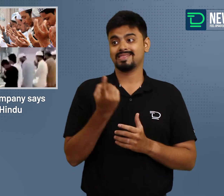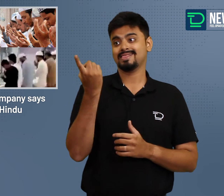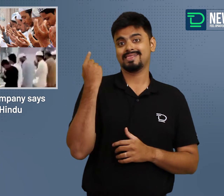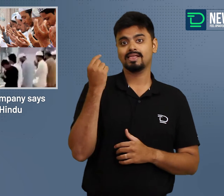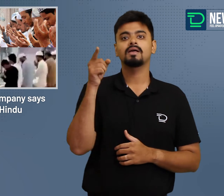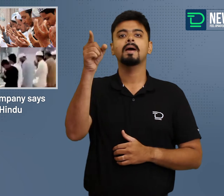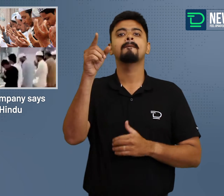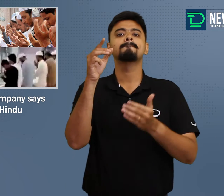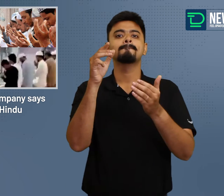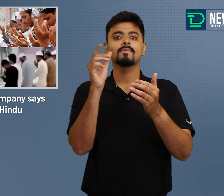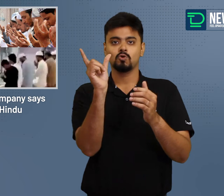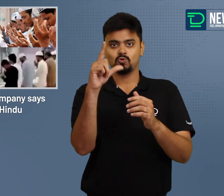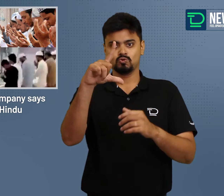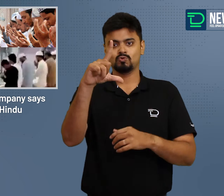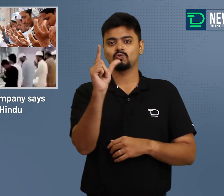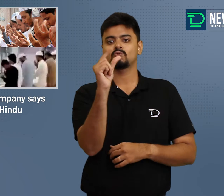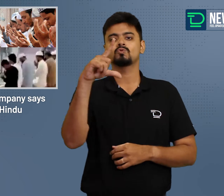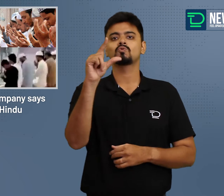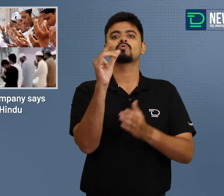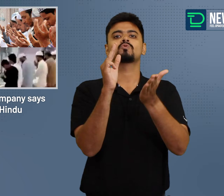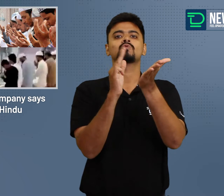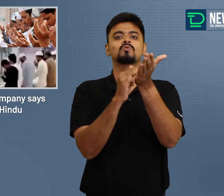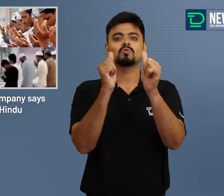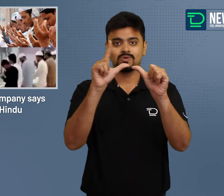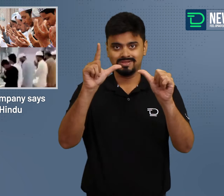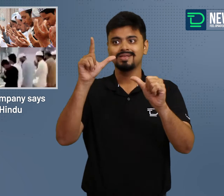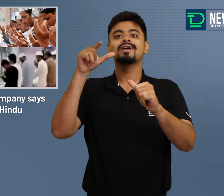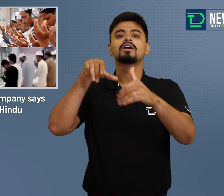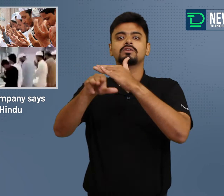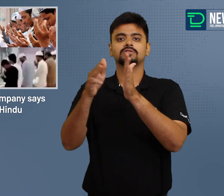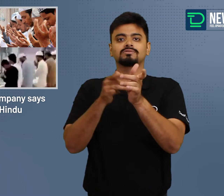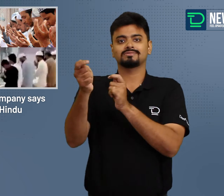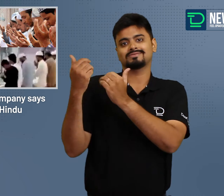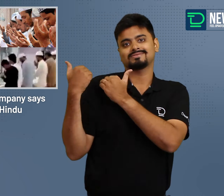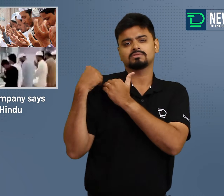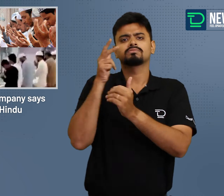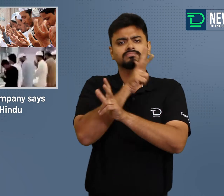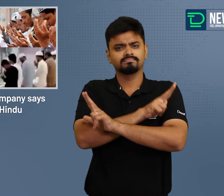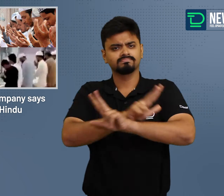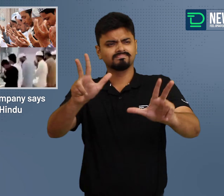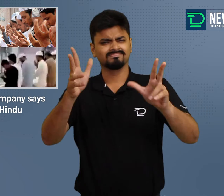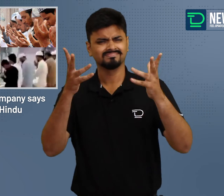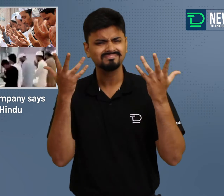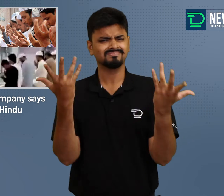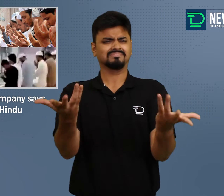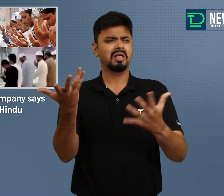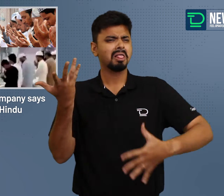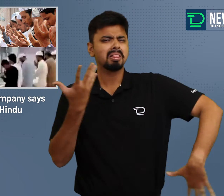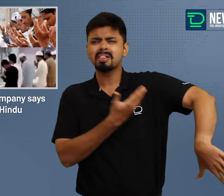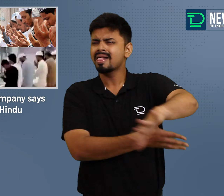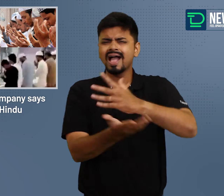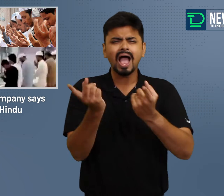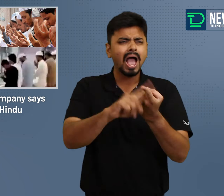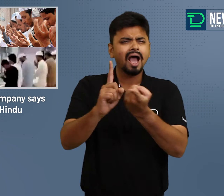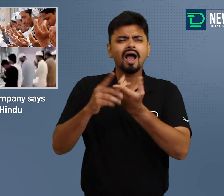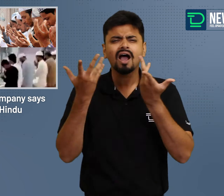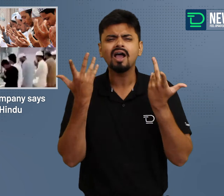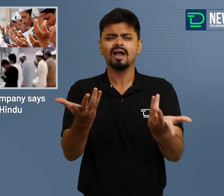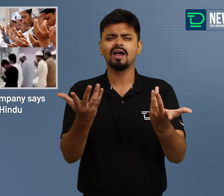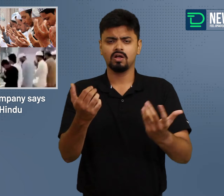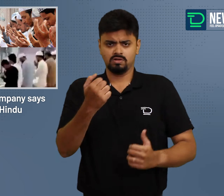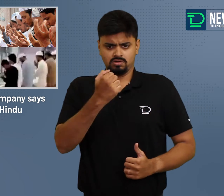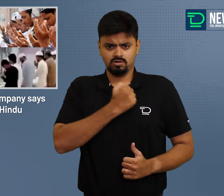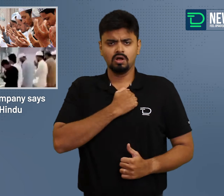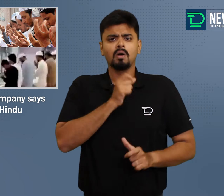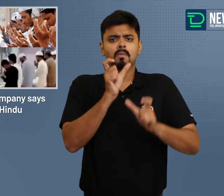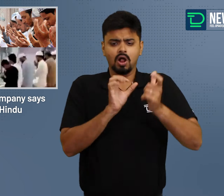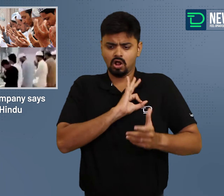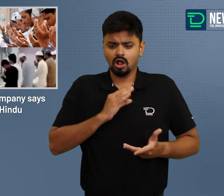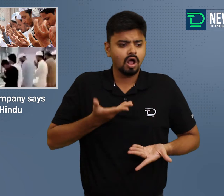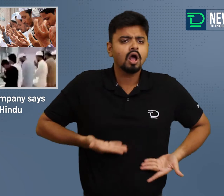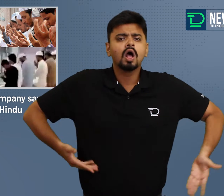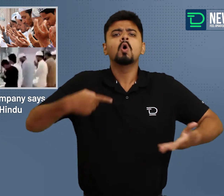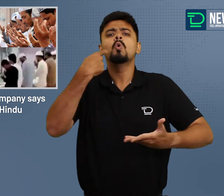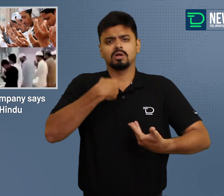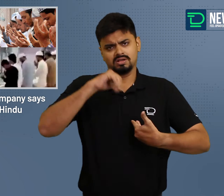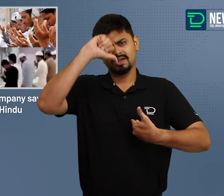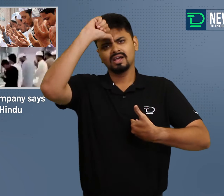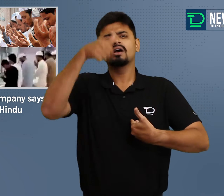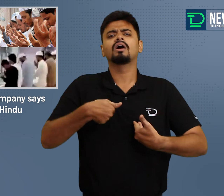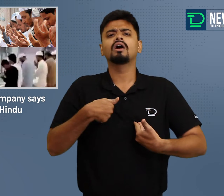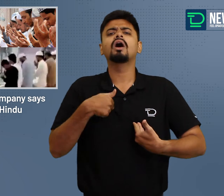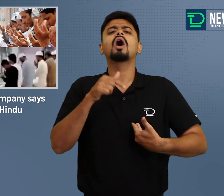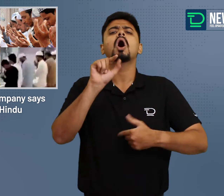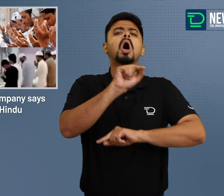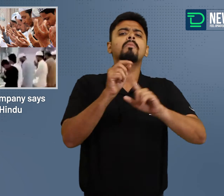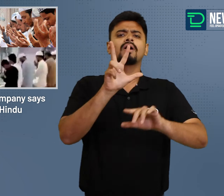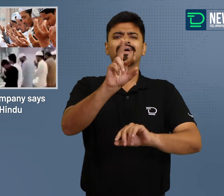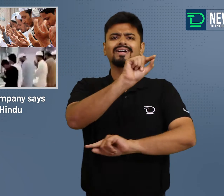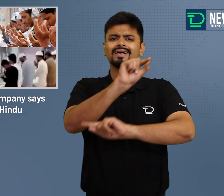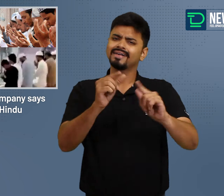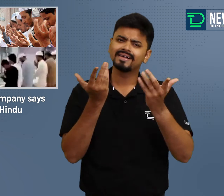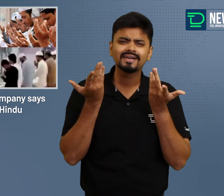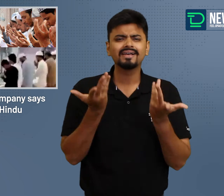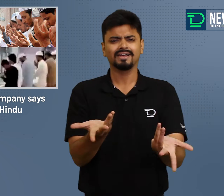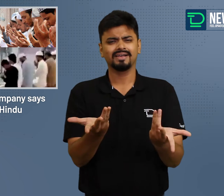Yesterday, the management of Lulu Mall in Lucknow issued a statement saying that “over 80 percent” of its staff are Hindu.